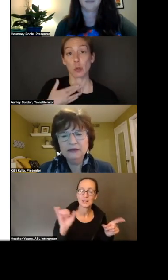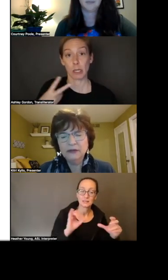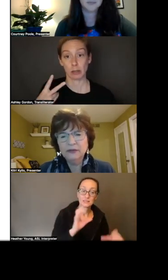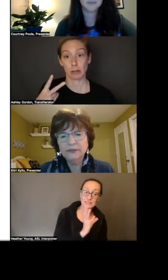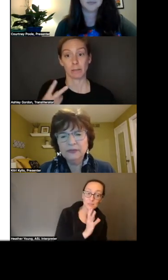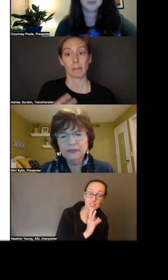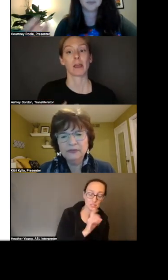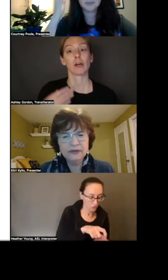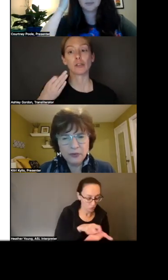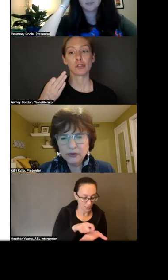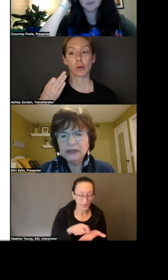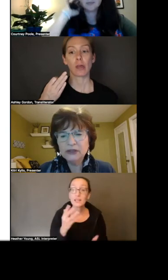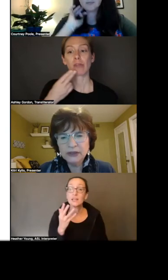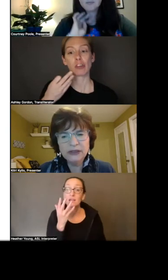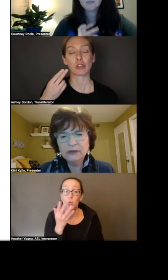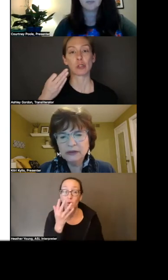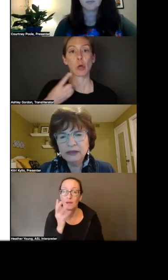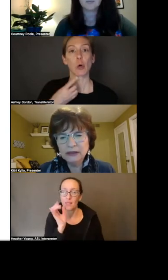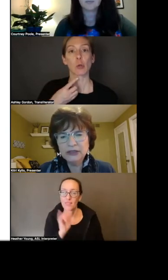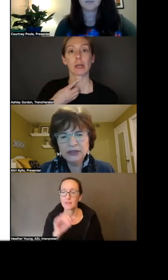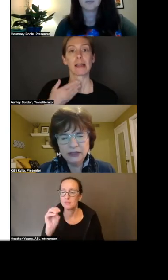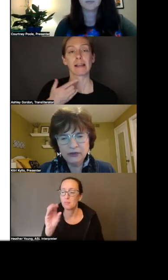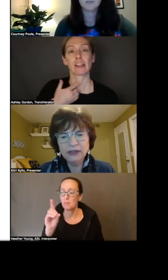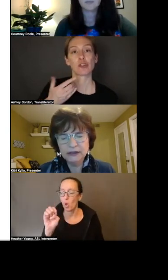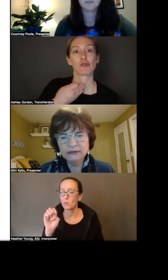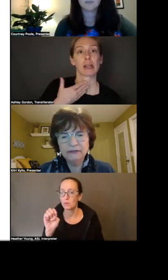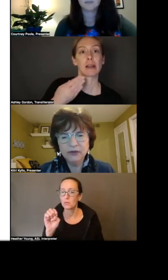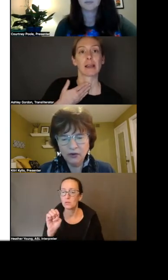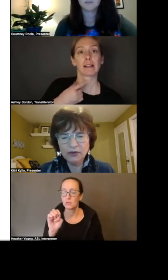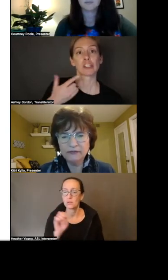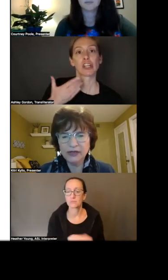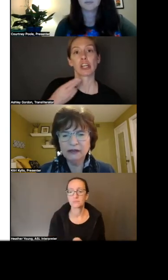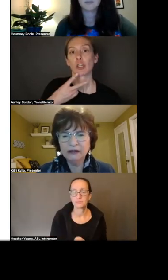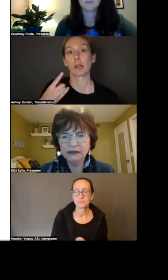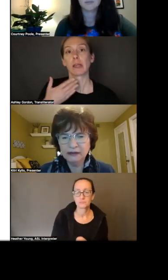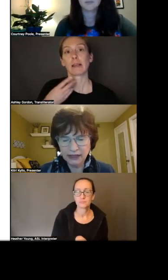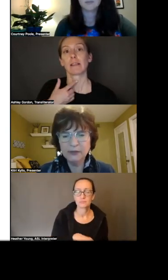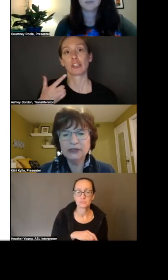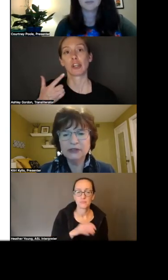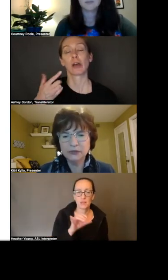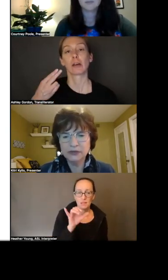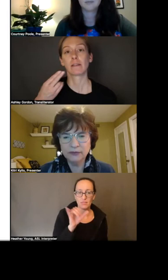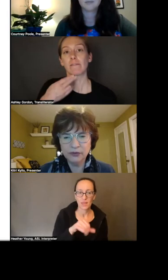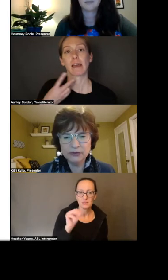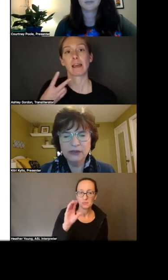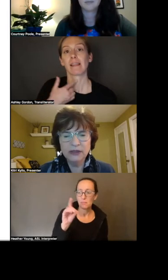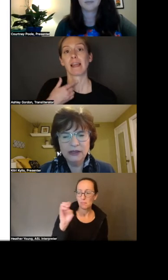So there's spoken English, written English, and cued English all conveying languages through different modes.